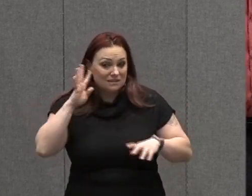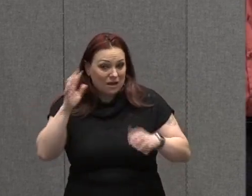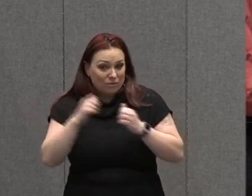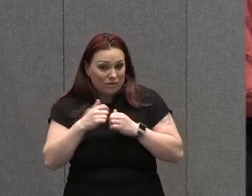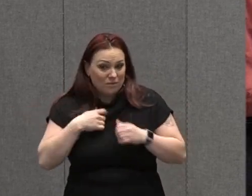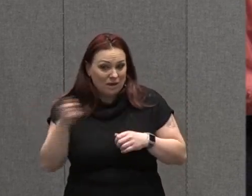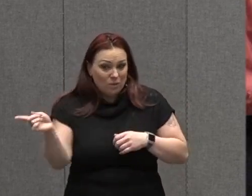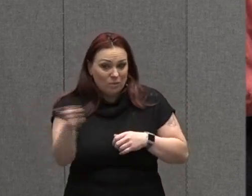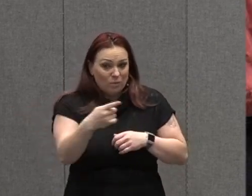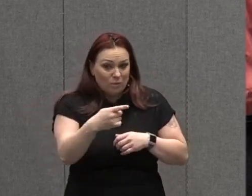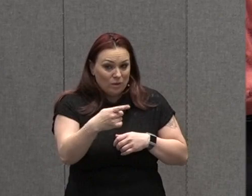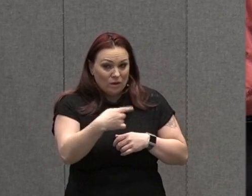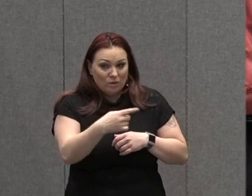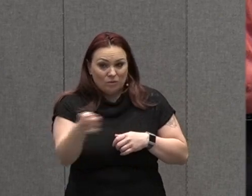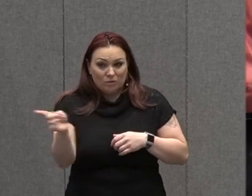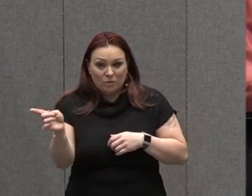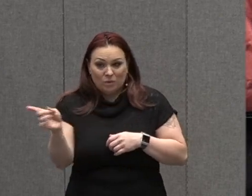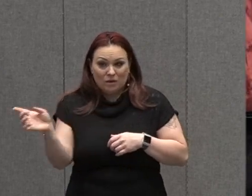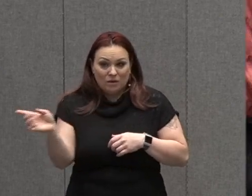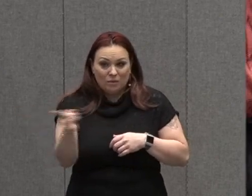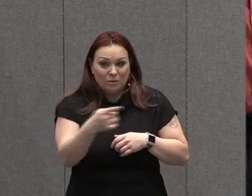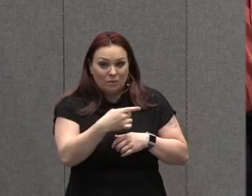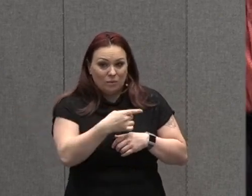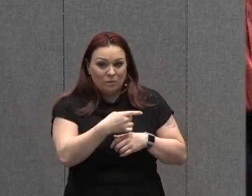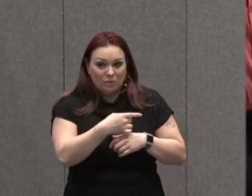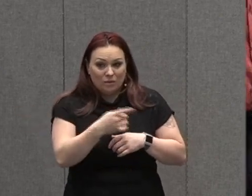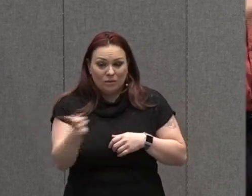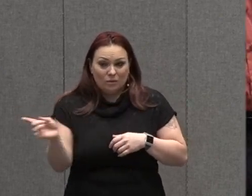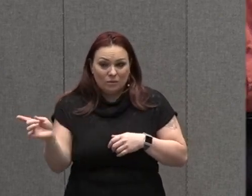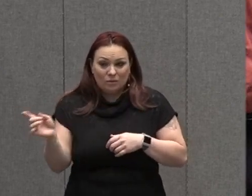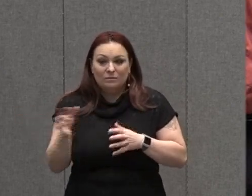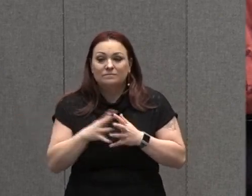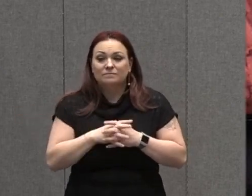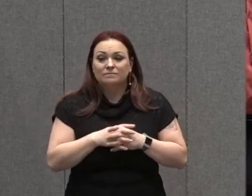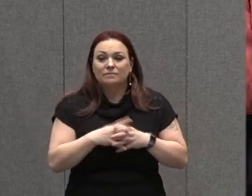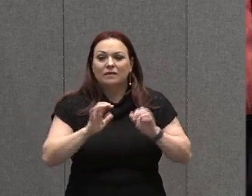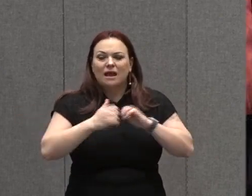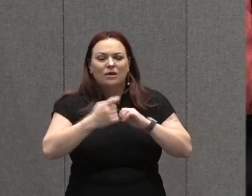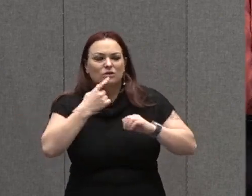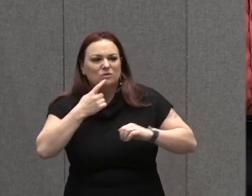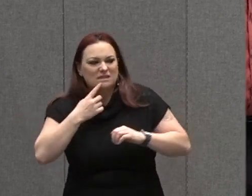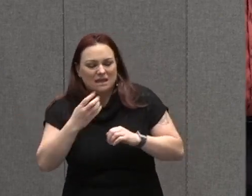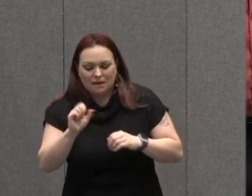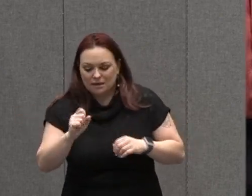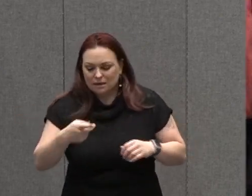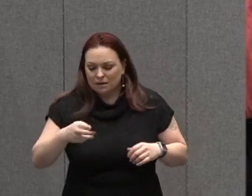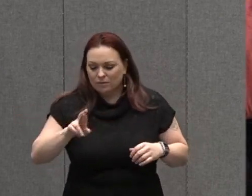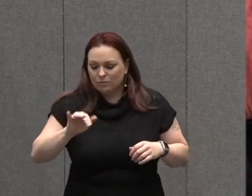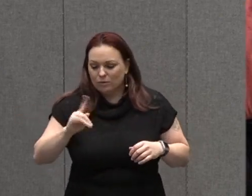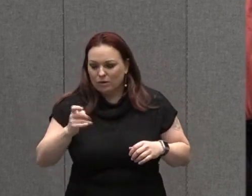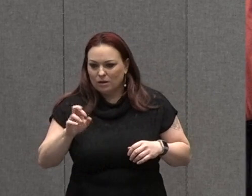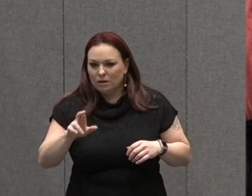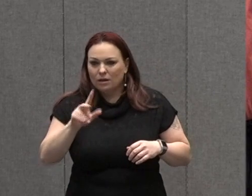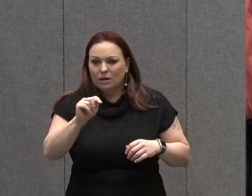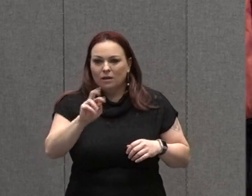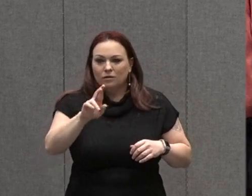Whithhh whithhh whithhh whithhh Como se dice say sprinklers? Irrigador de zacate.